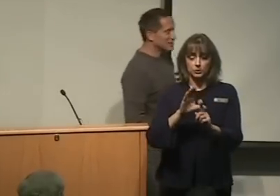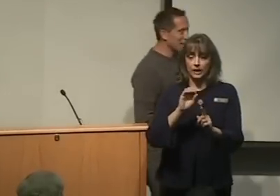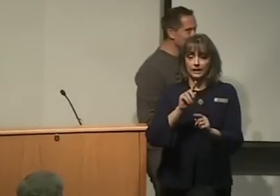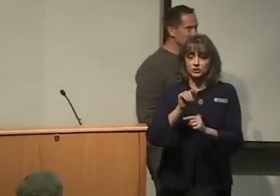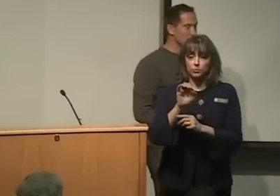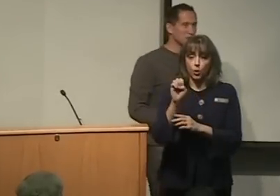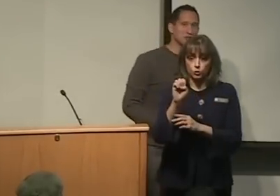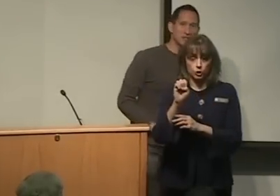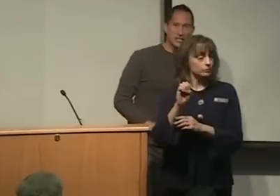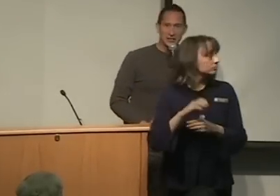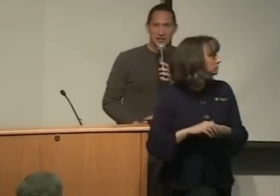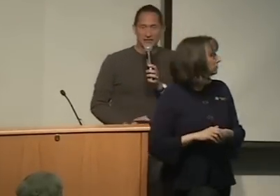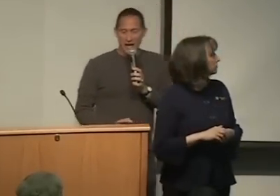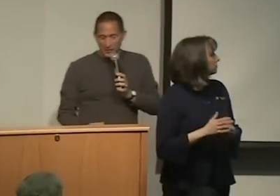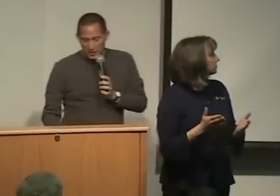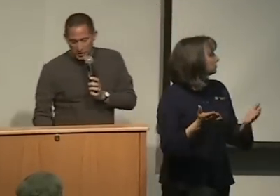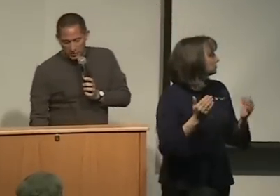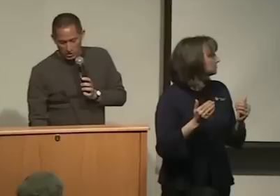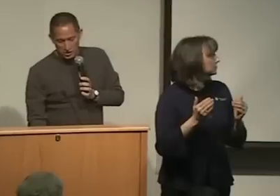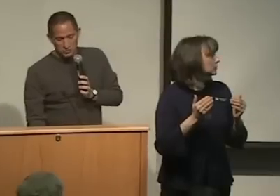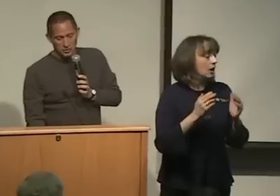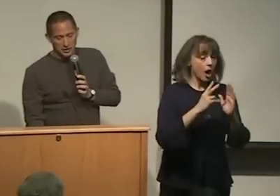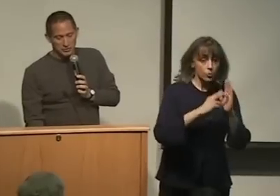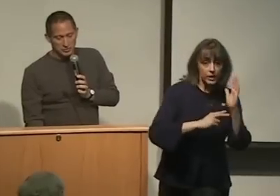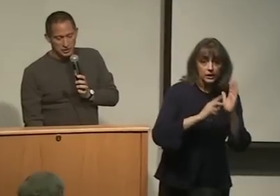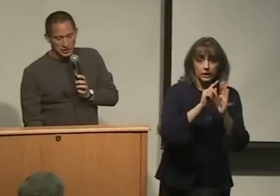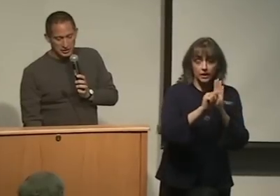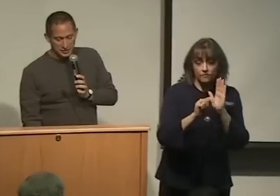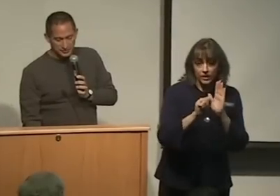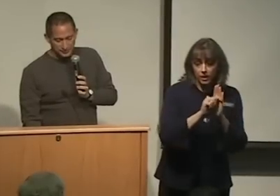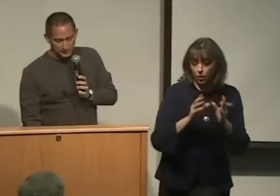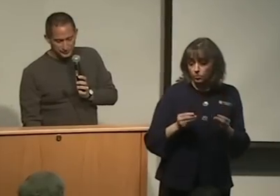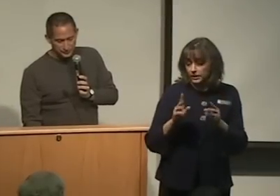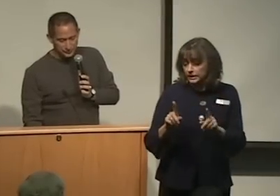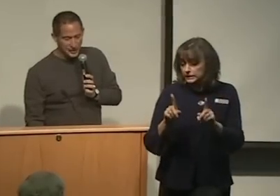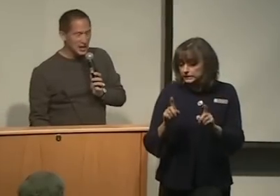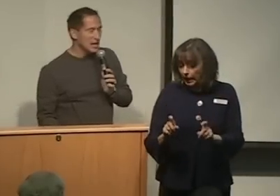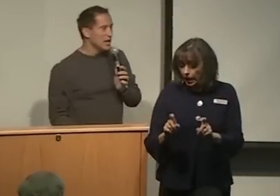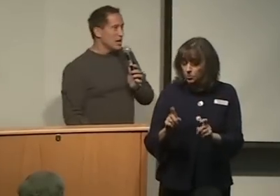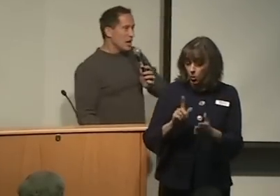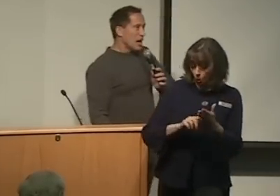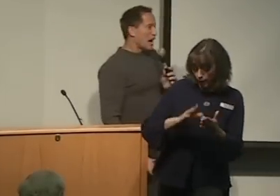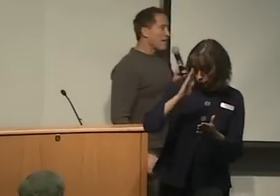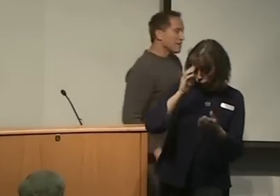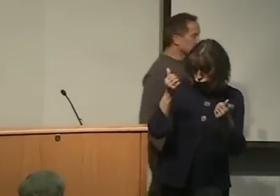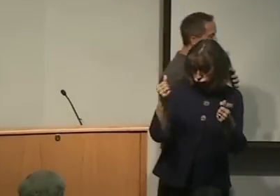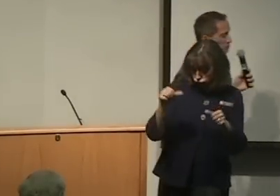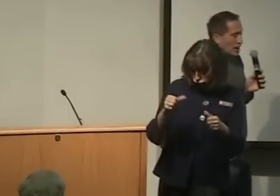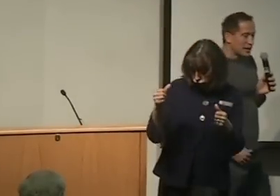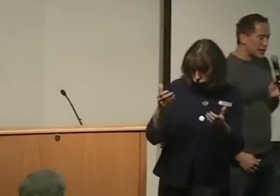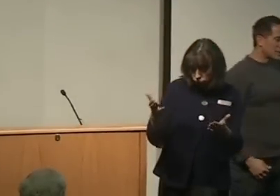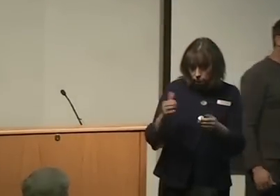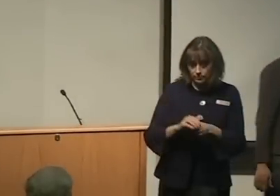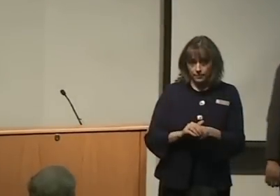There's an exam to make sure you did it, evaluate what you learned. I think there should be writing in every class